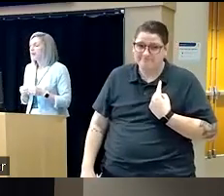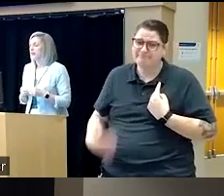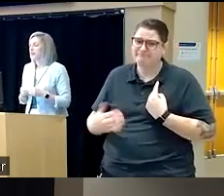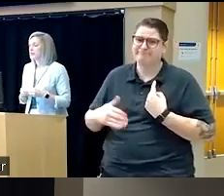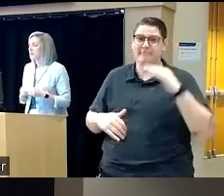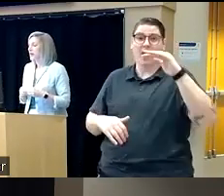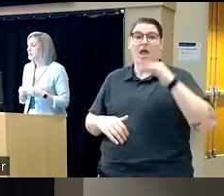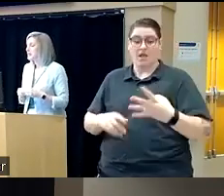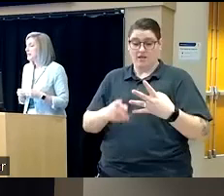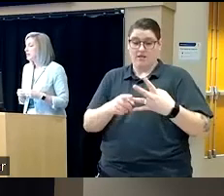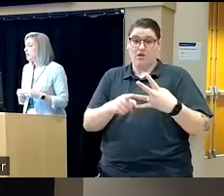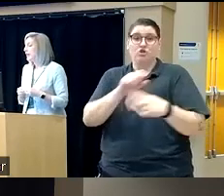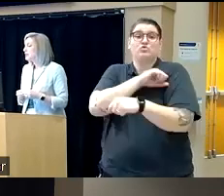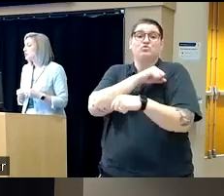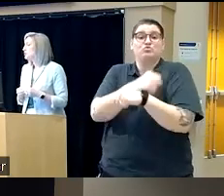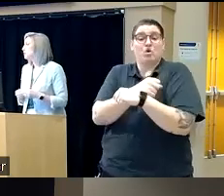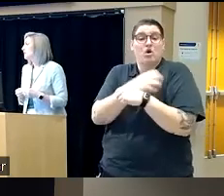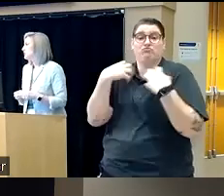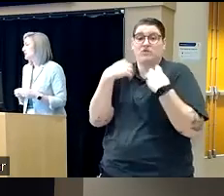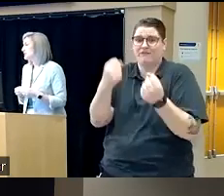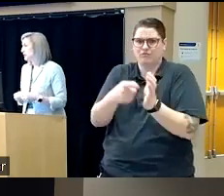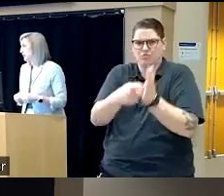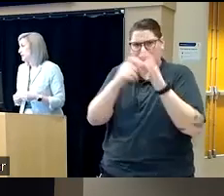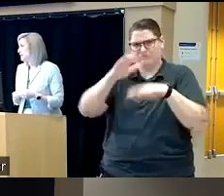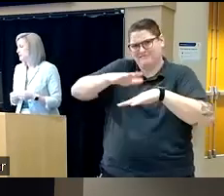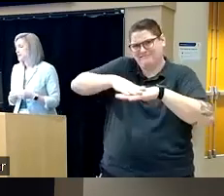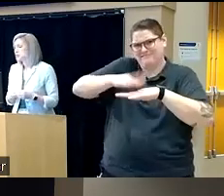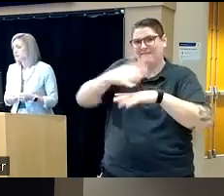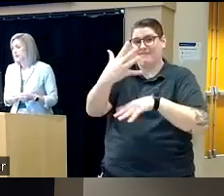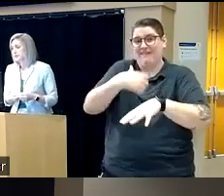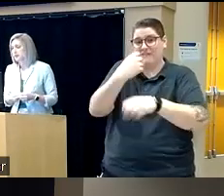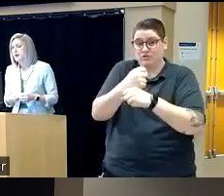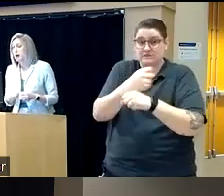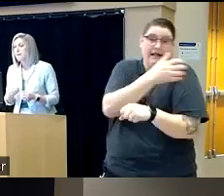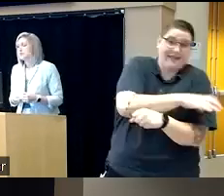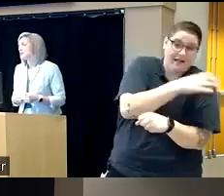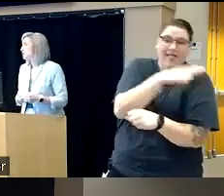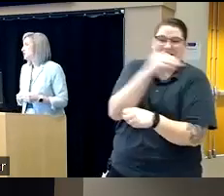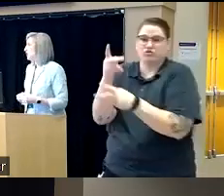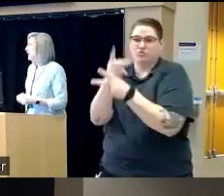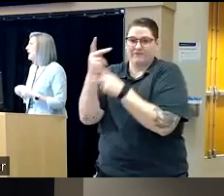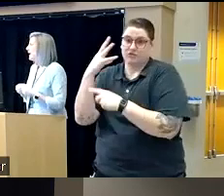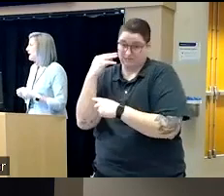five years of combined clinical and or supervisory experience to be a supervisor a master's degree